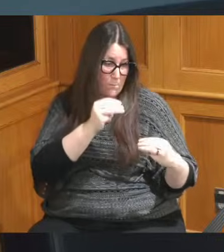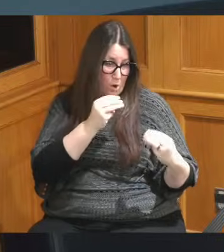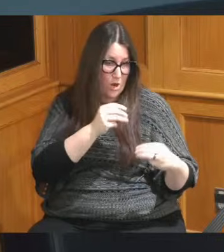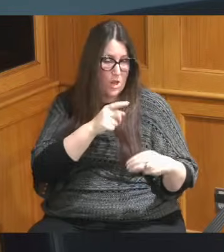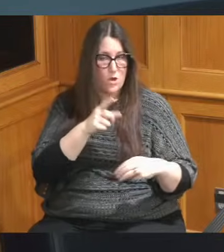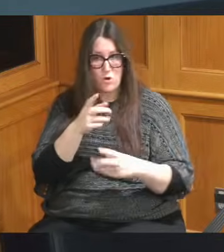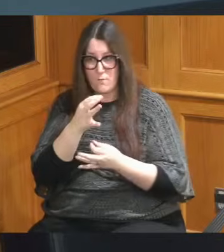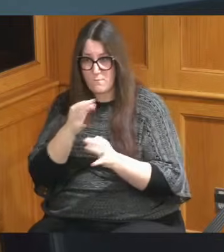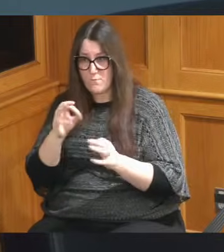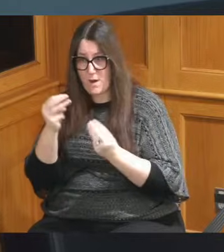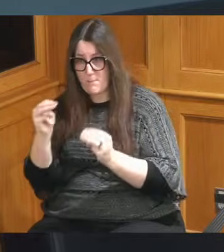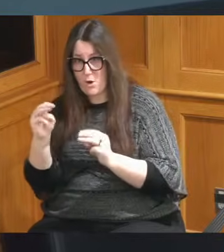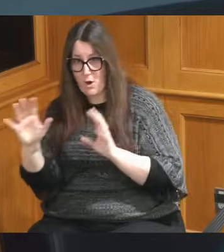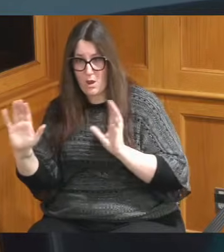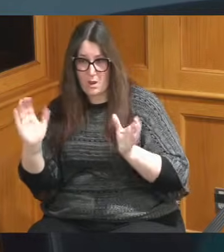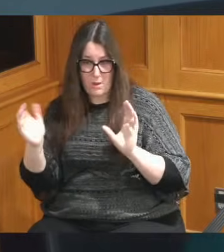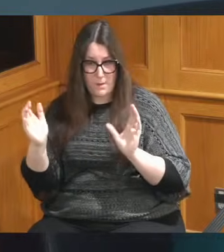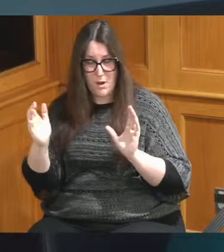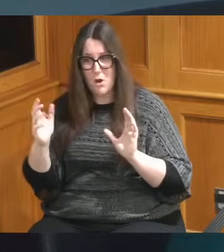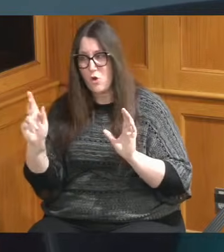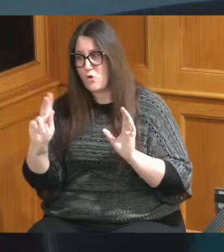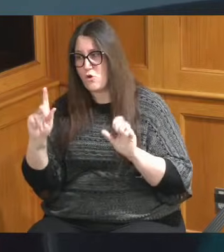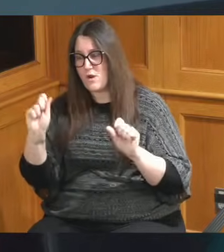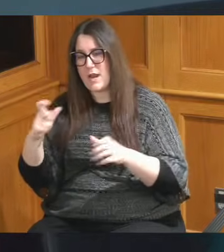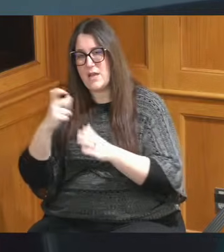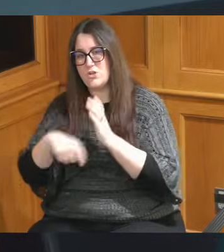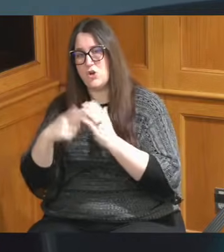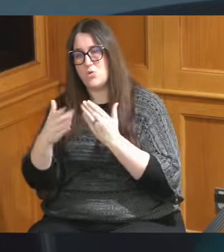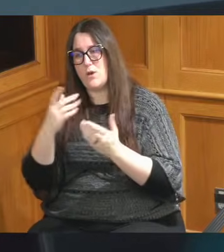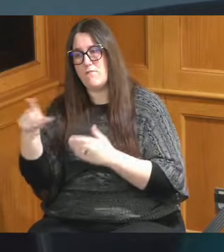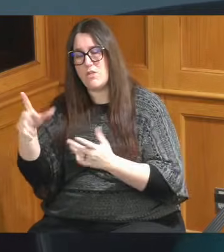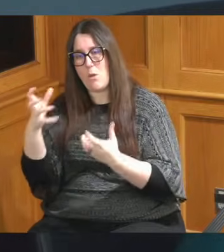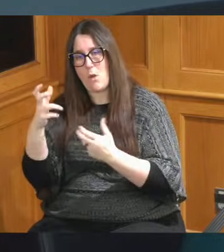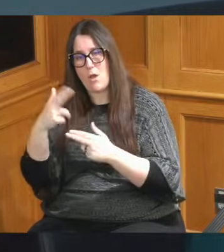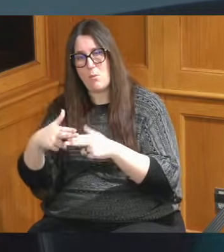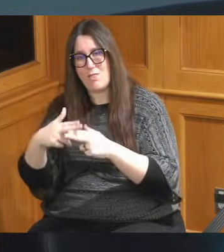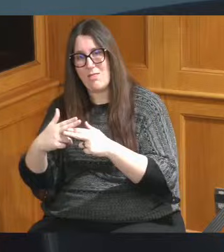market. They can Kroger's can charge whatever they want for eggs. It's up to the market if